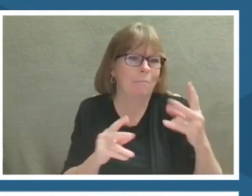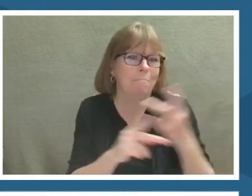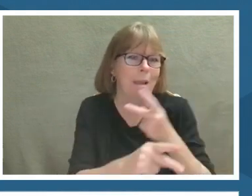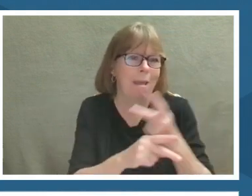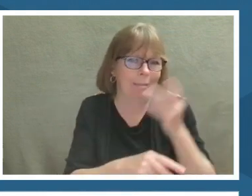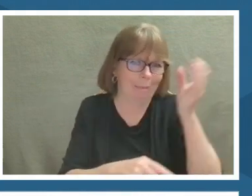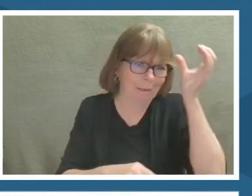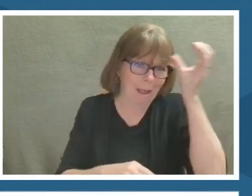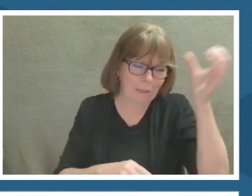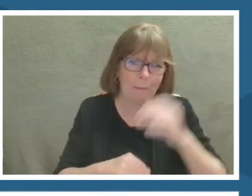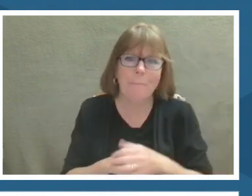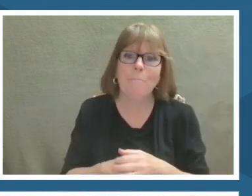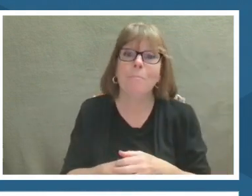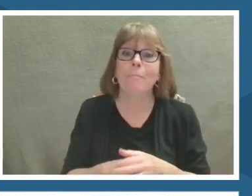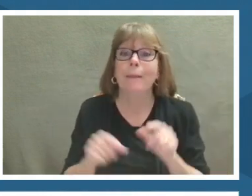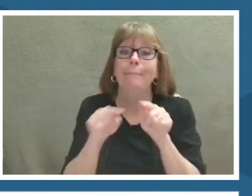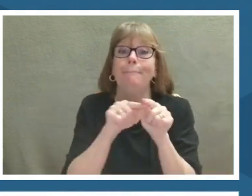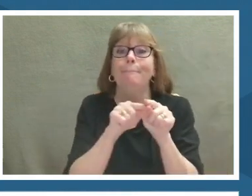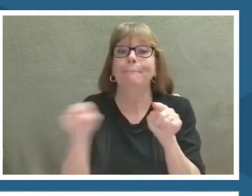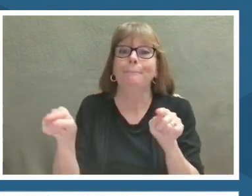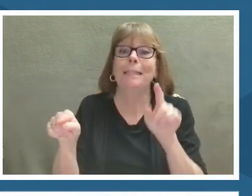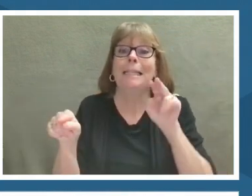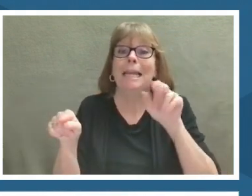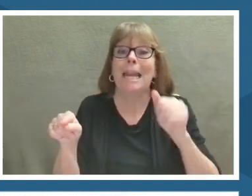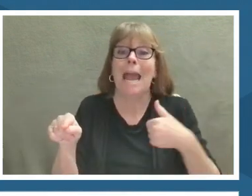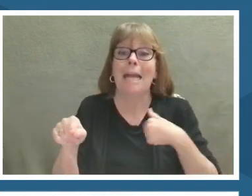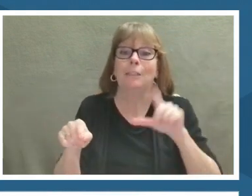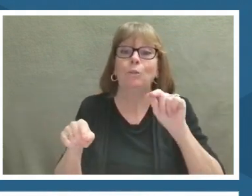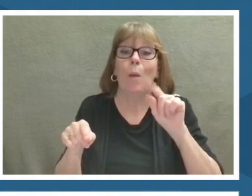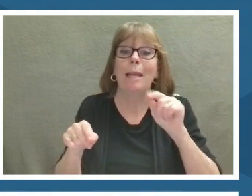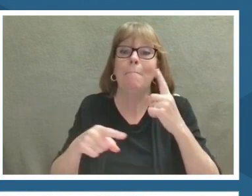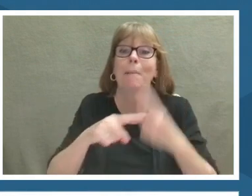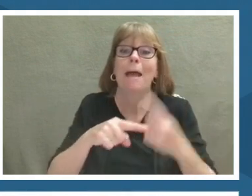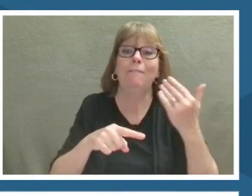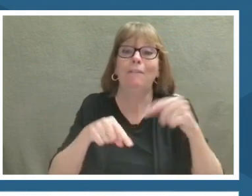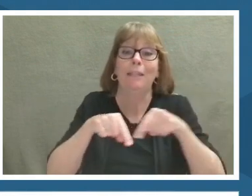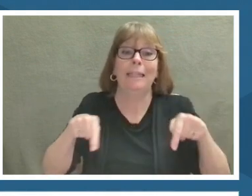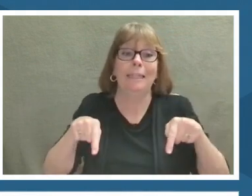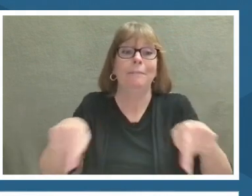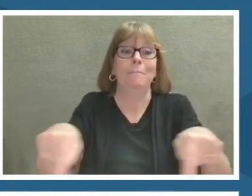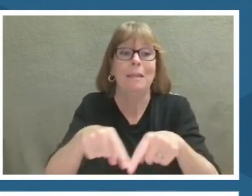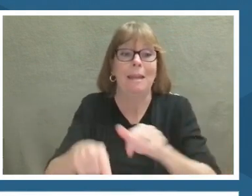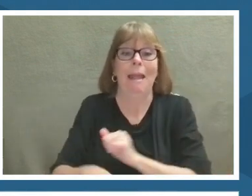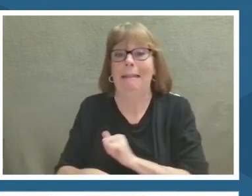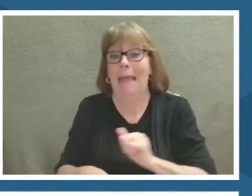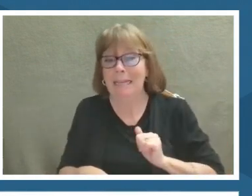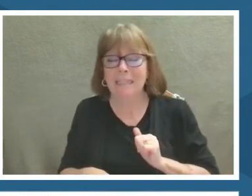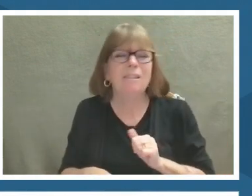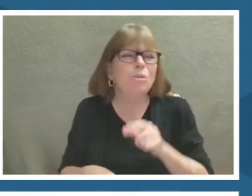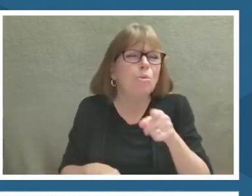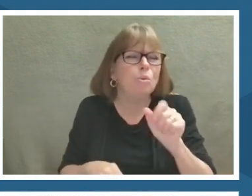tina has a 20 by 15 foot garden in atlanta georgia you could go the